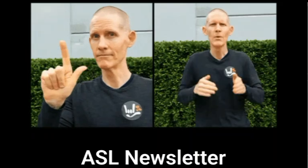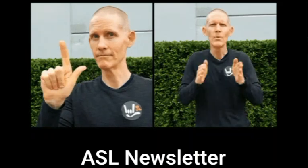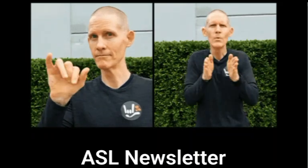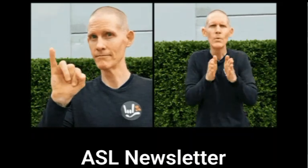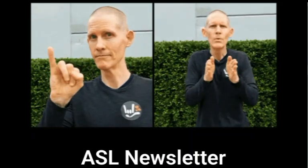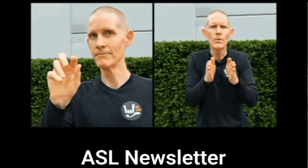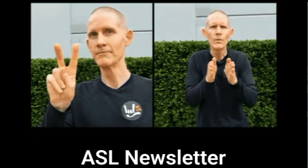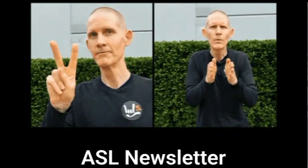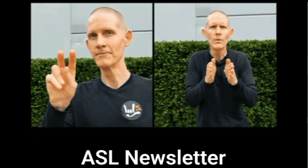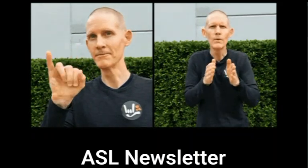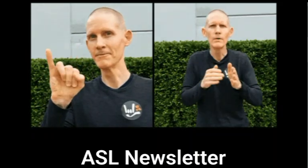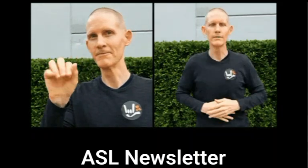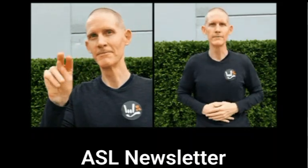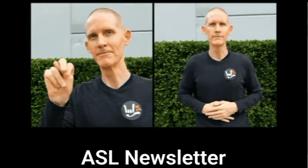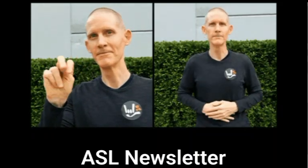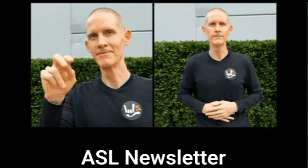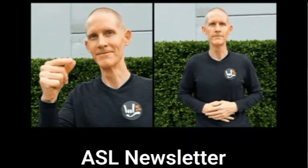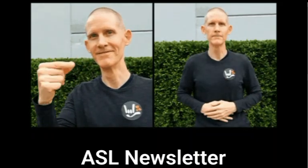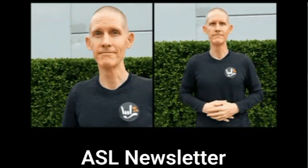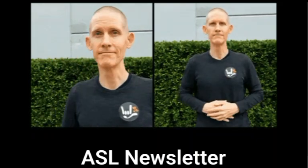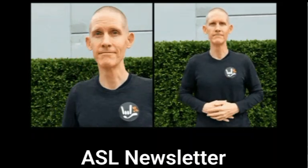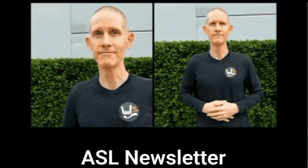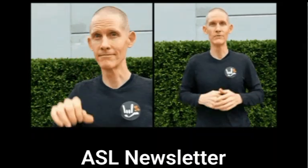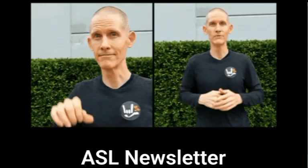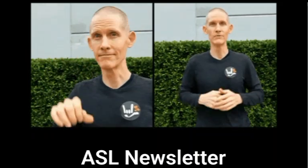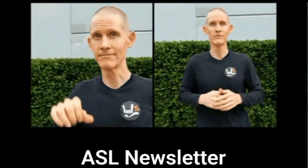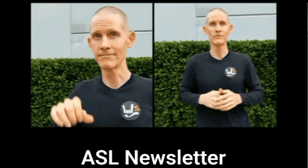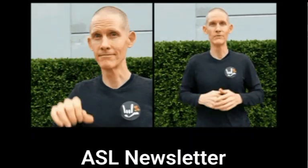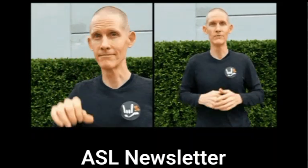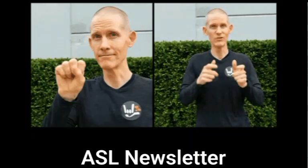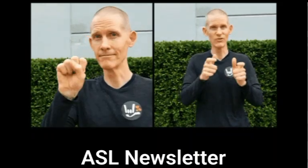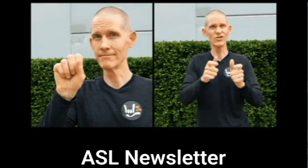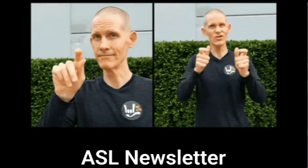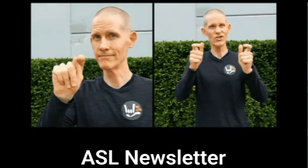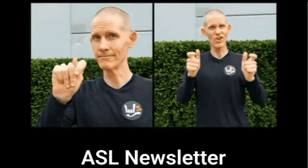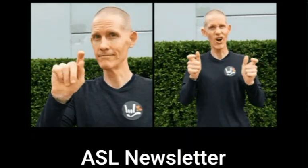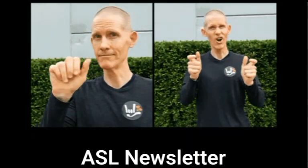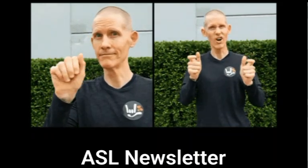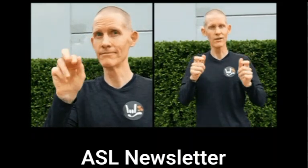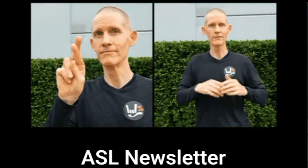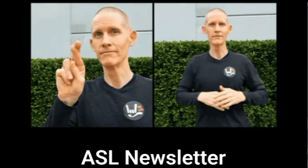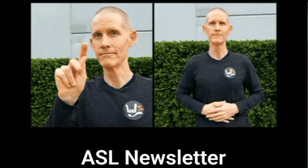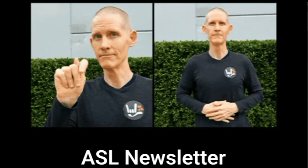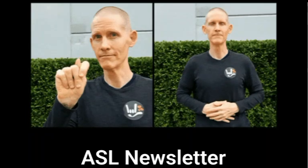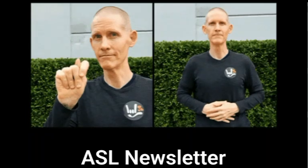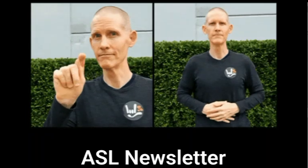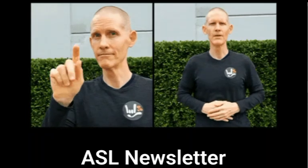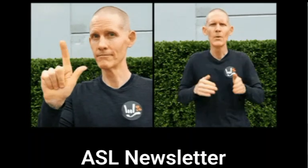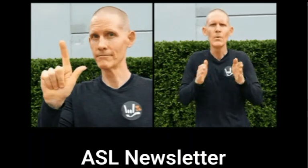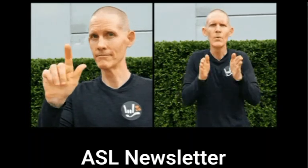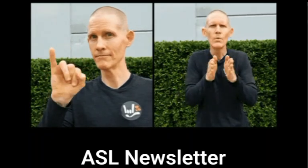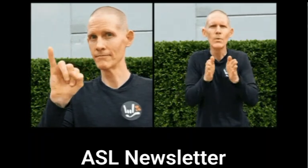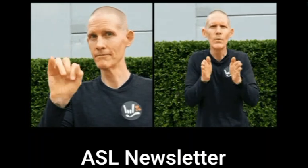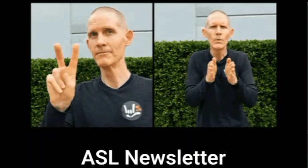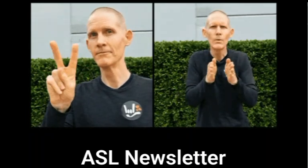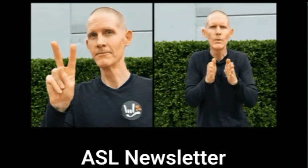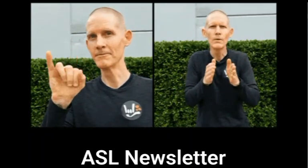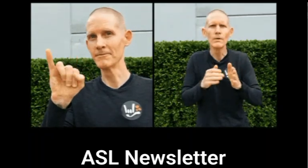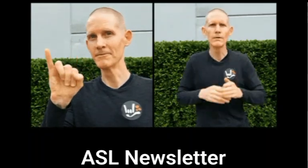this video was a peak inside, exploring taking a look and seeing what you'll actually get and I want to make sure you understand..